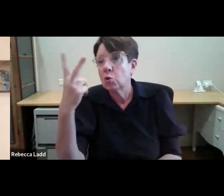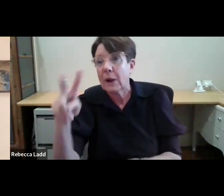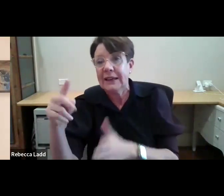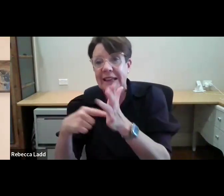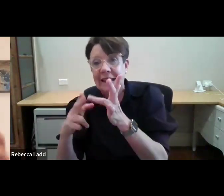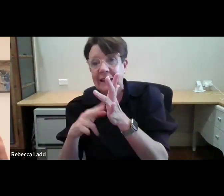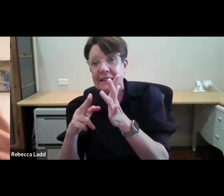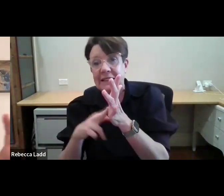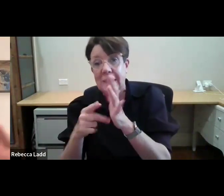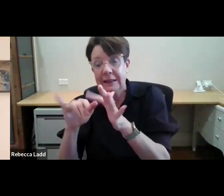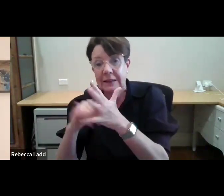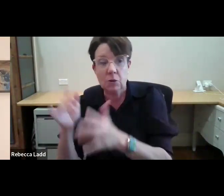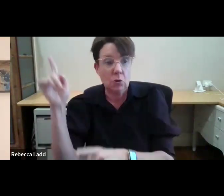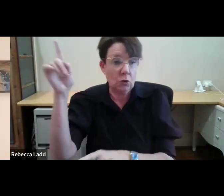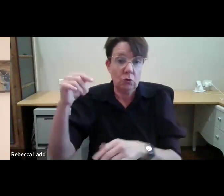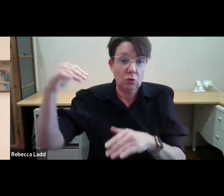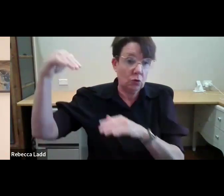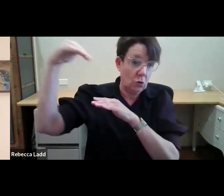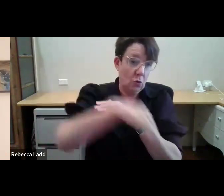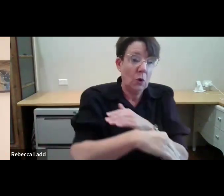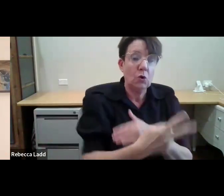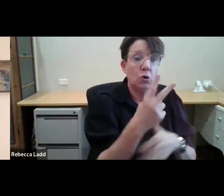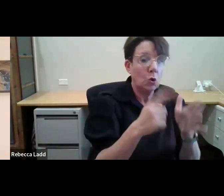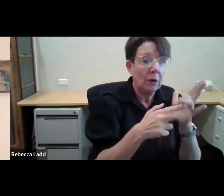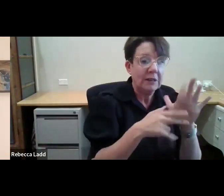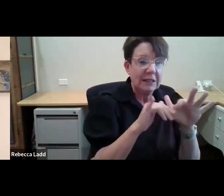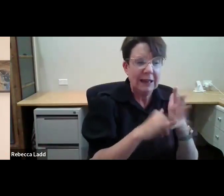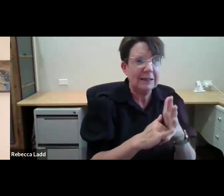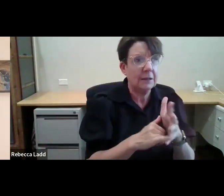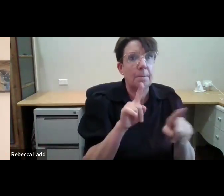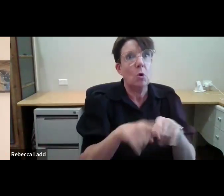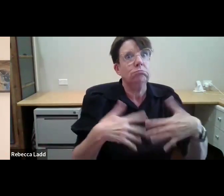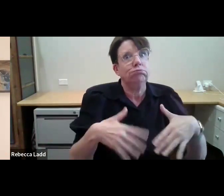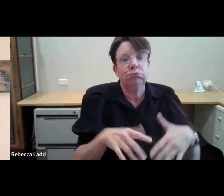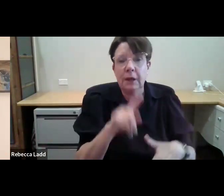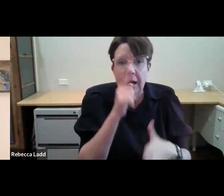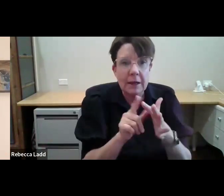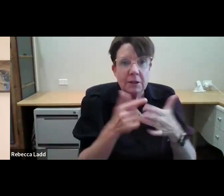don't we go from 20 tons to 18 tons? And achieve that and I think we have done that,